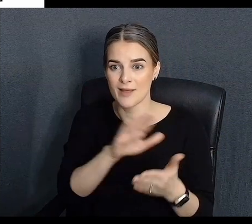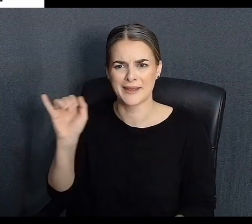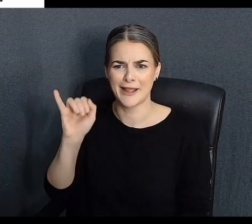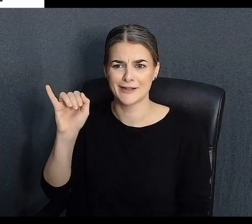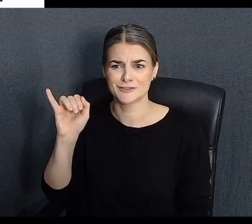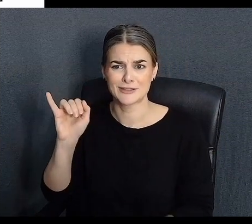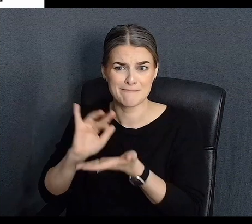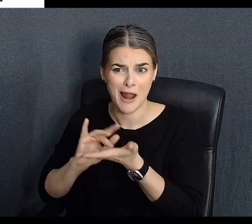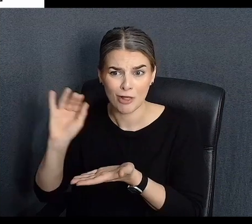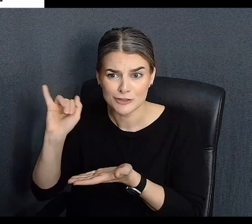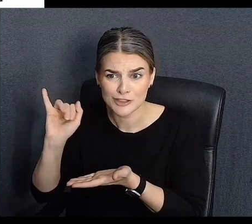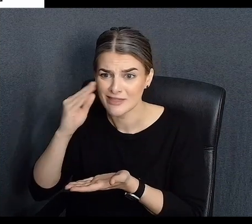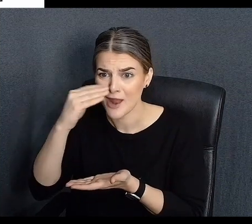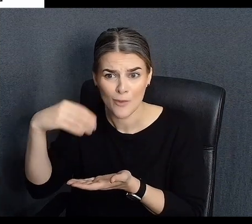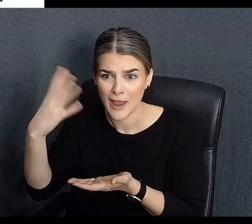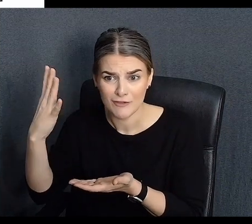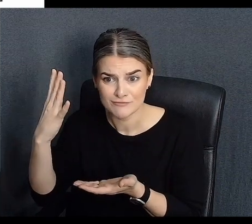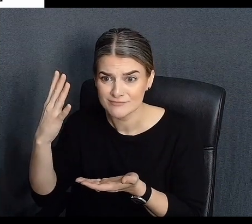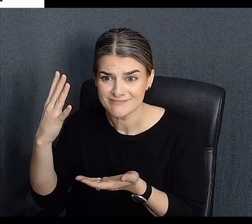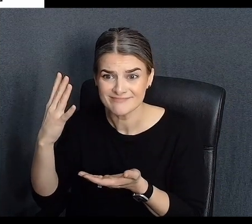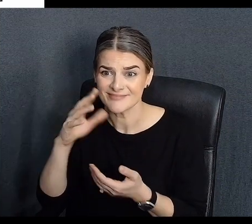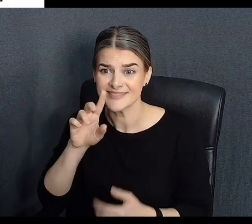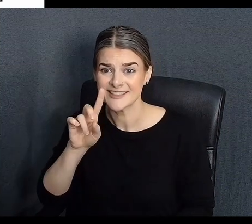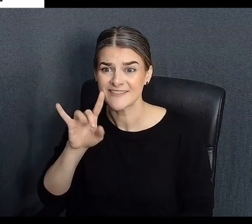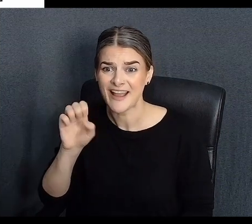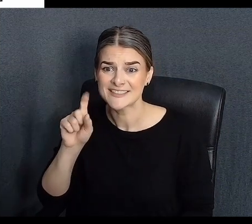care that the device is needed for academic purposes.